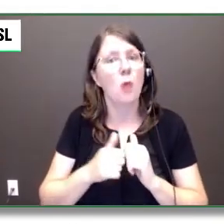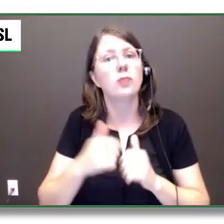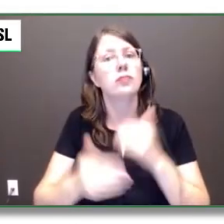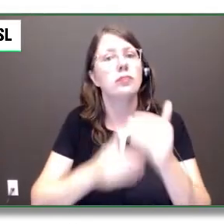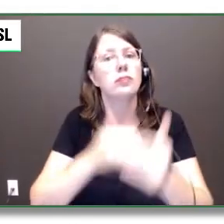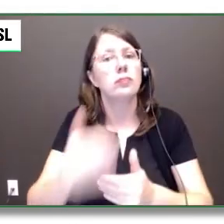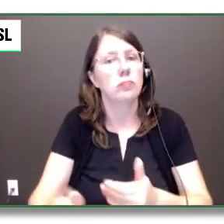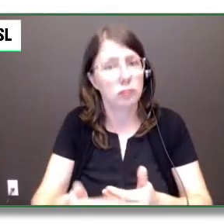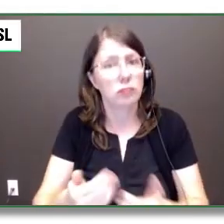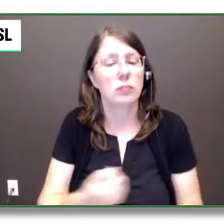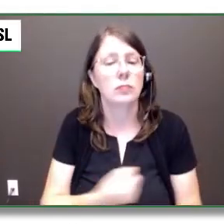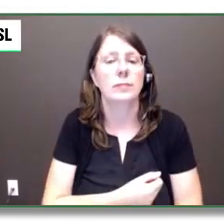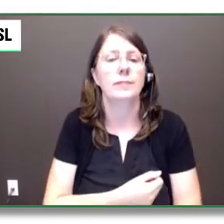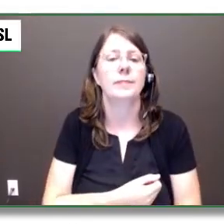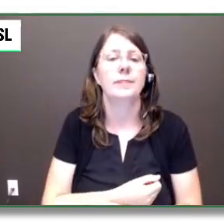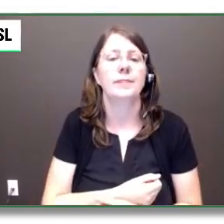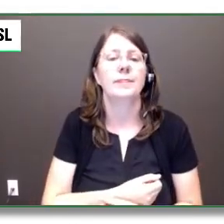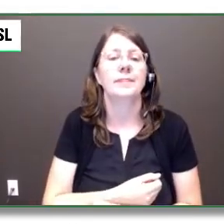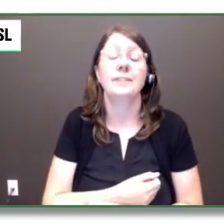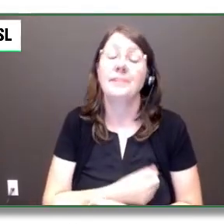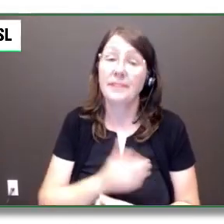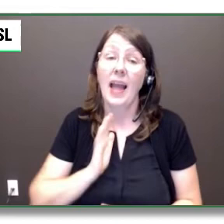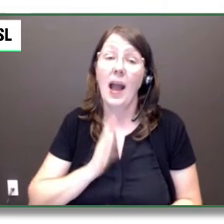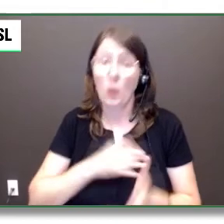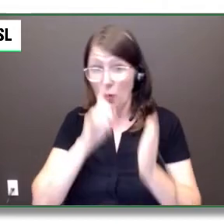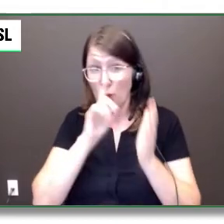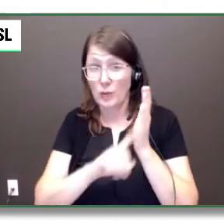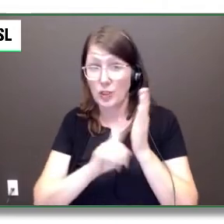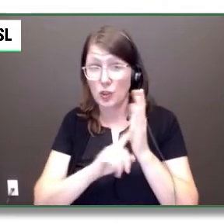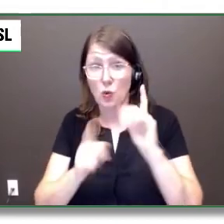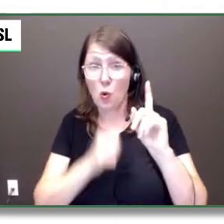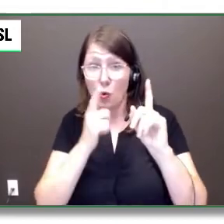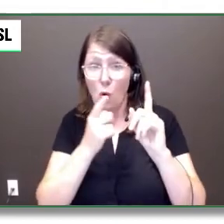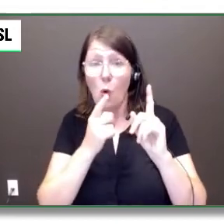not only informing national standards but my interest is actually more of how